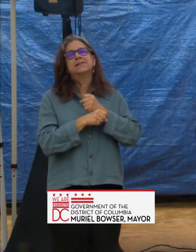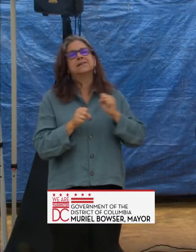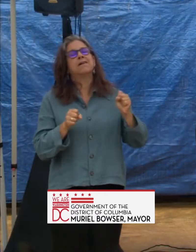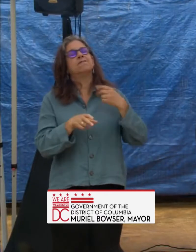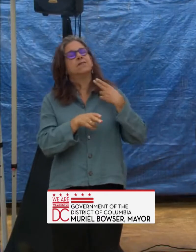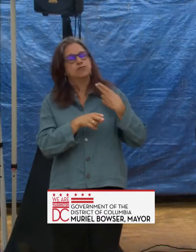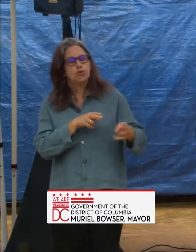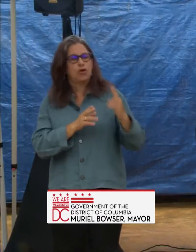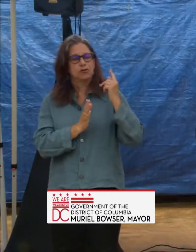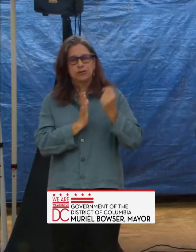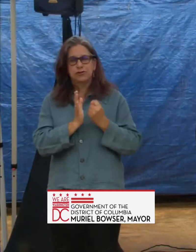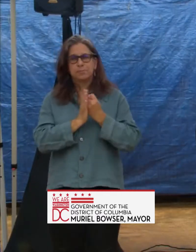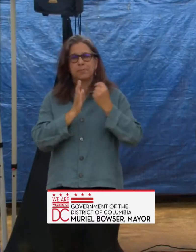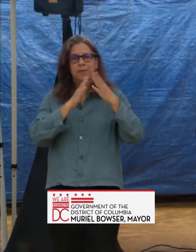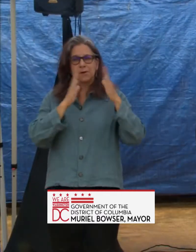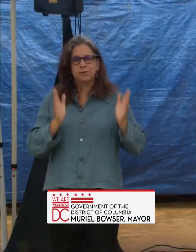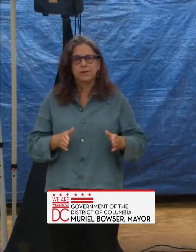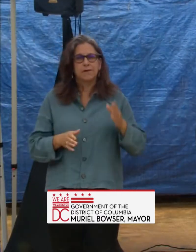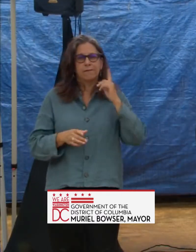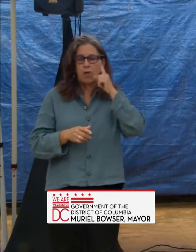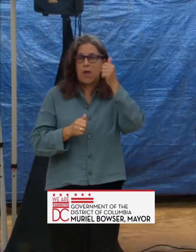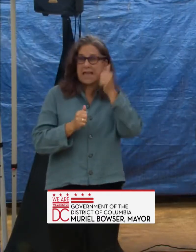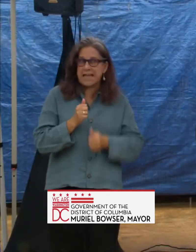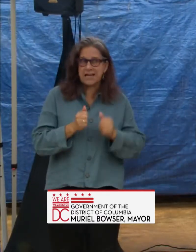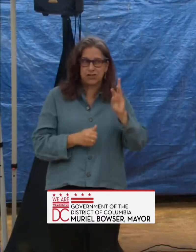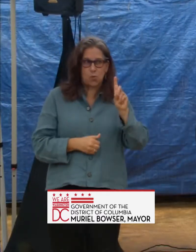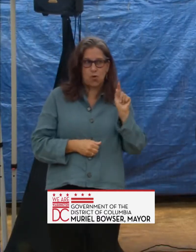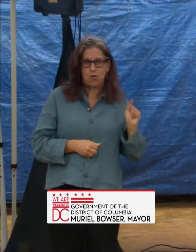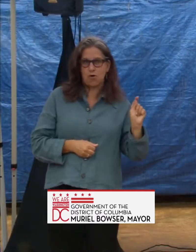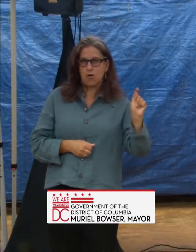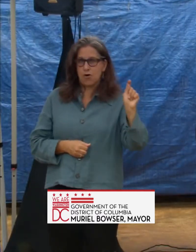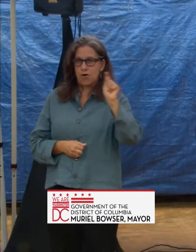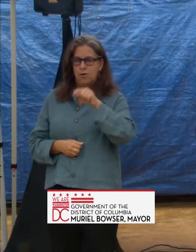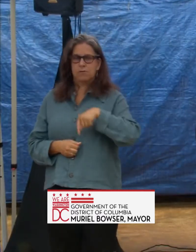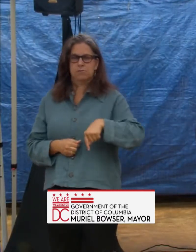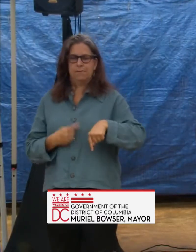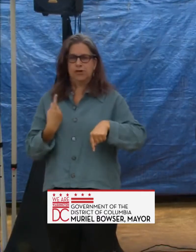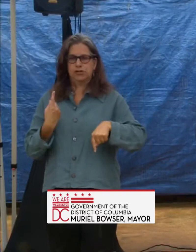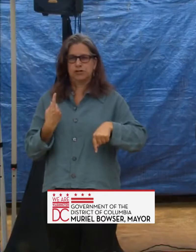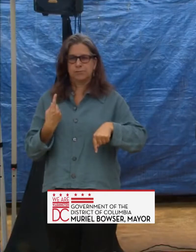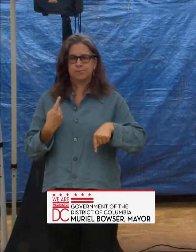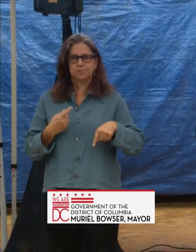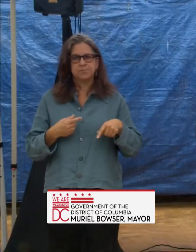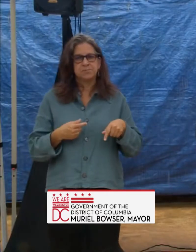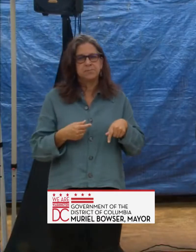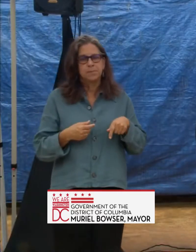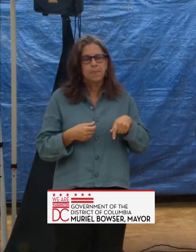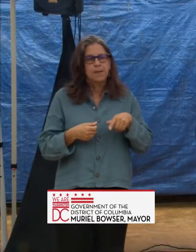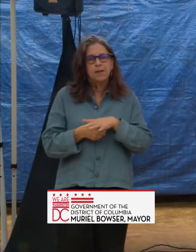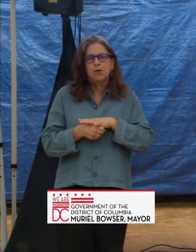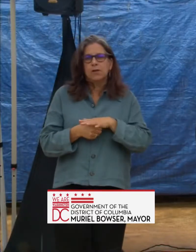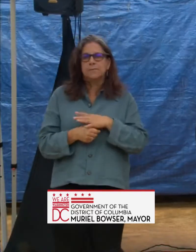AT EVERY STEP OF THE PROCESS, THE LOCAL ADVISORY NEIGHBORHOOD COMMISSIONER ANC 4D WAS AT THE TABLE AND WE HAD CIVIC